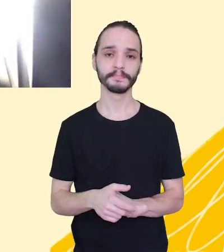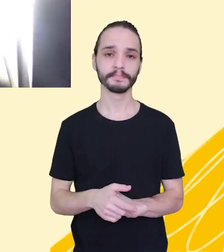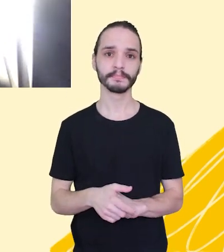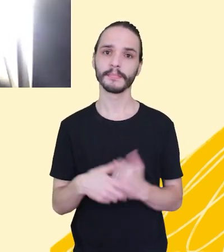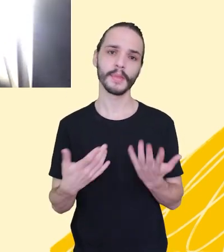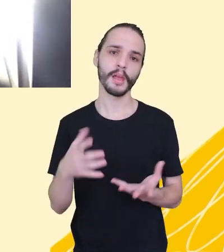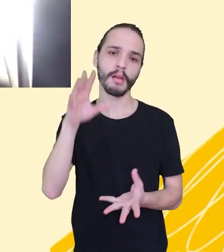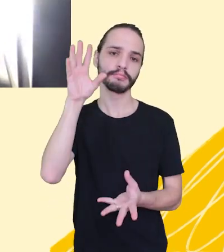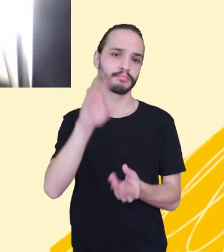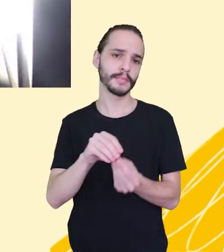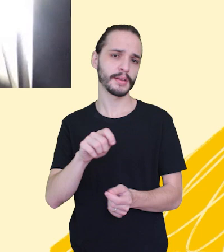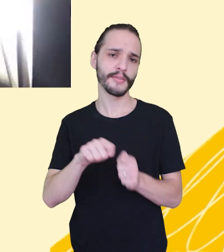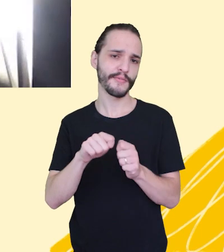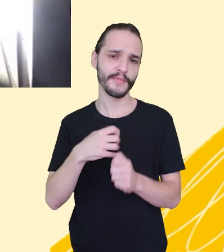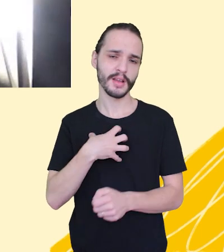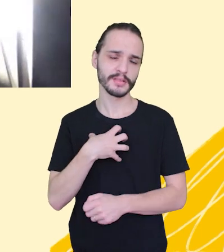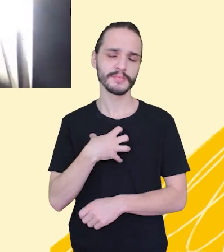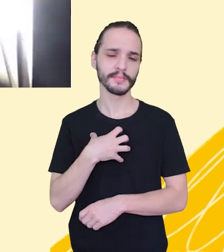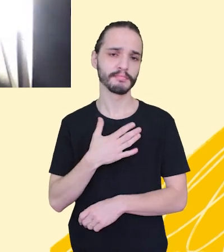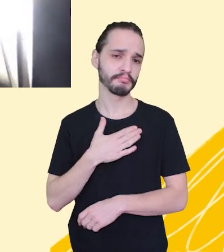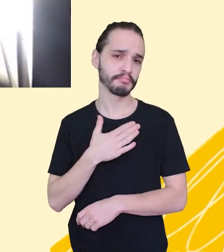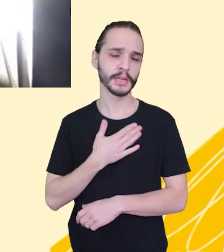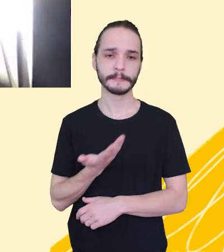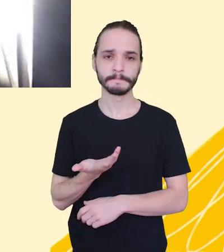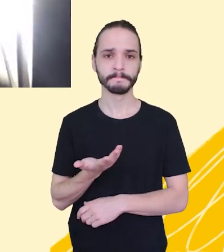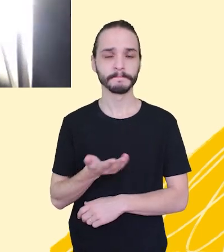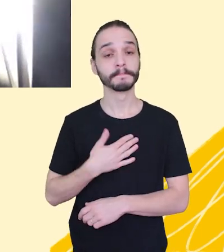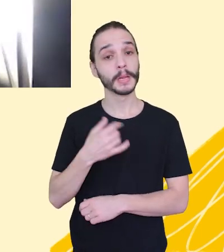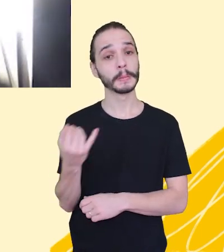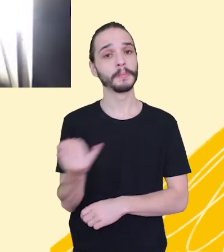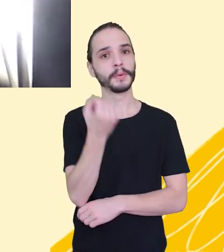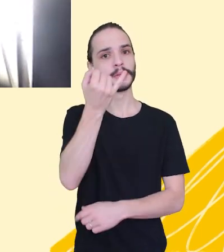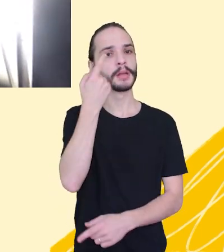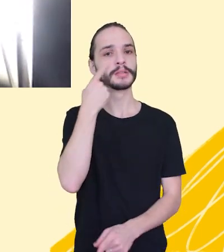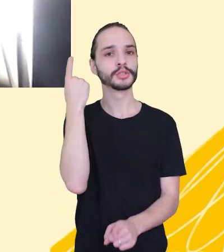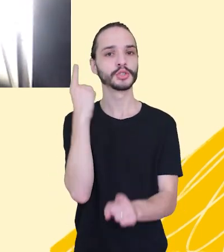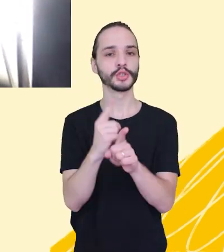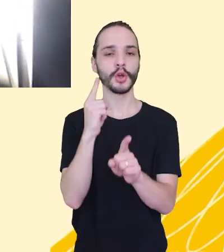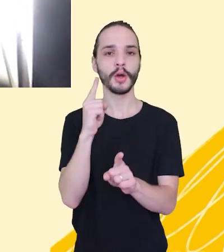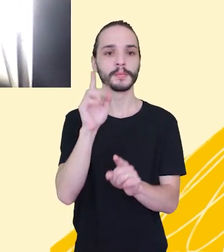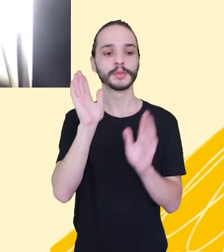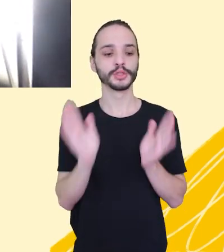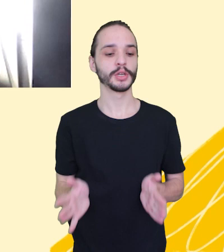And this is also already through the writing process important to find out. What is enough?